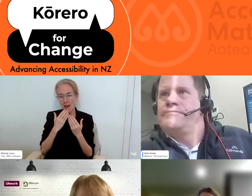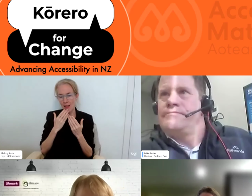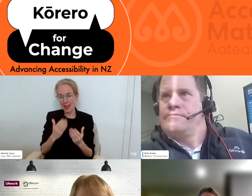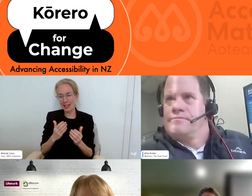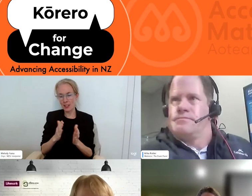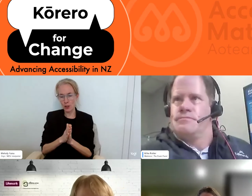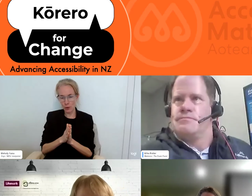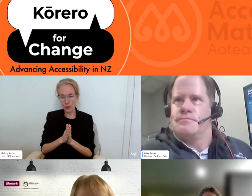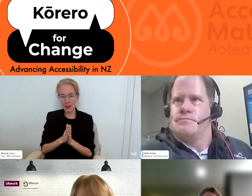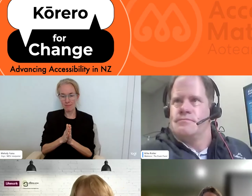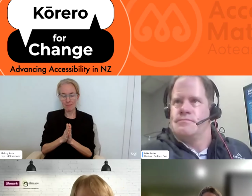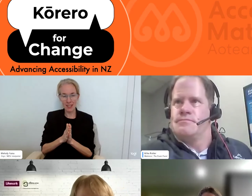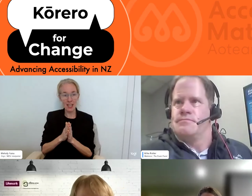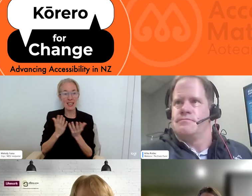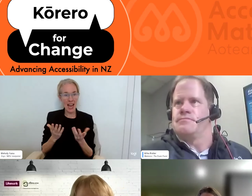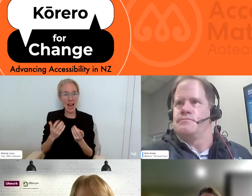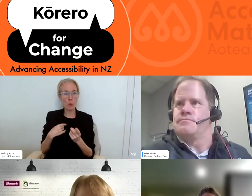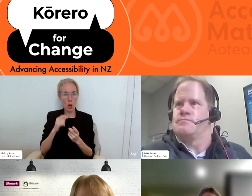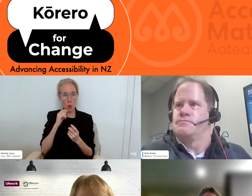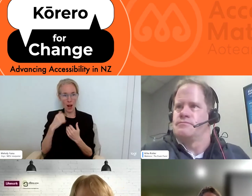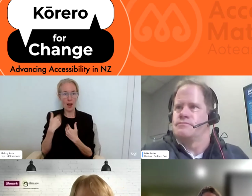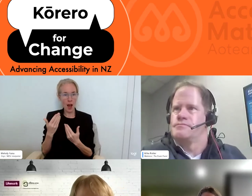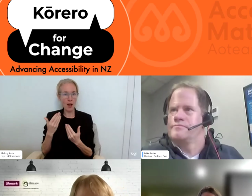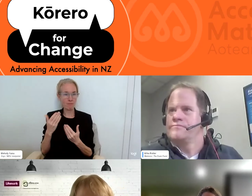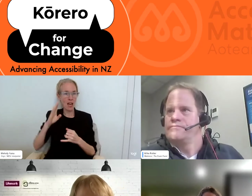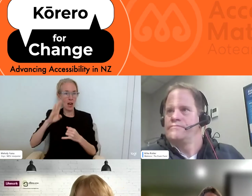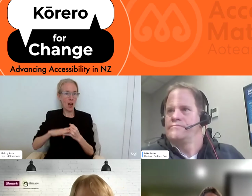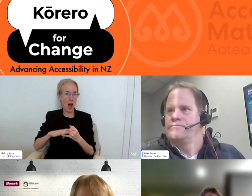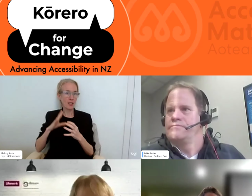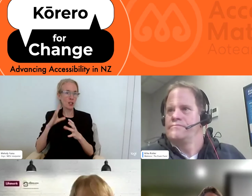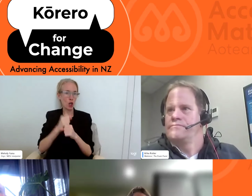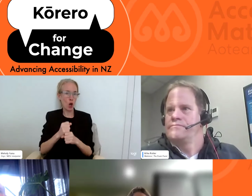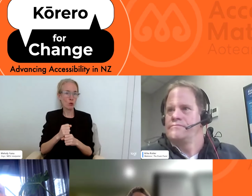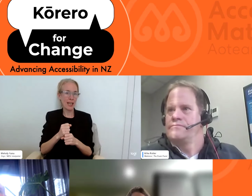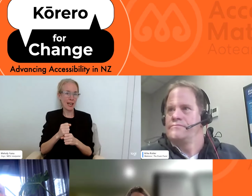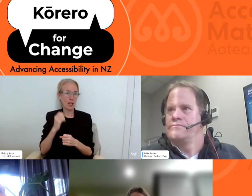get now the closing remarks, time is up. It's been incredible to